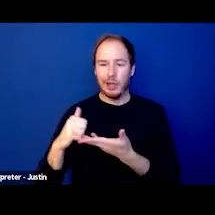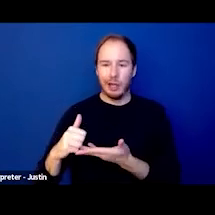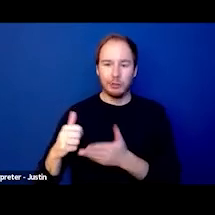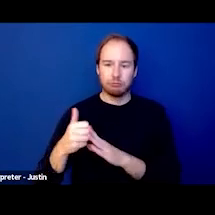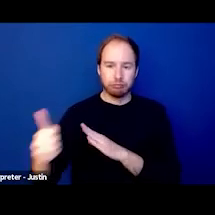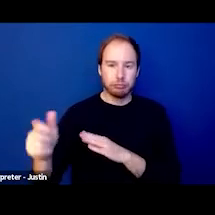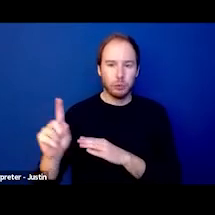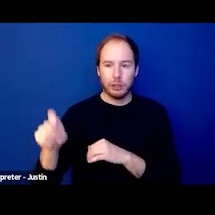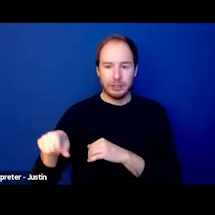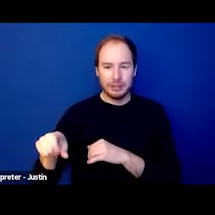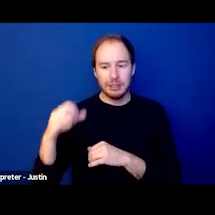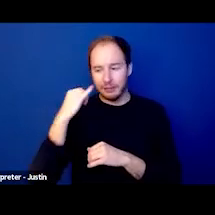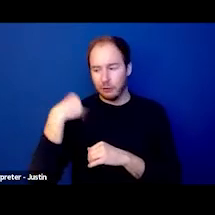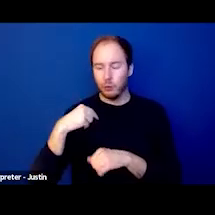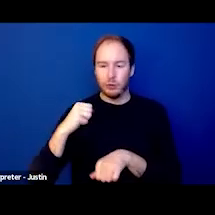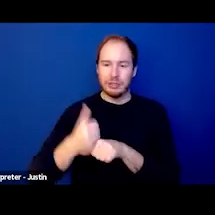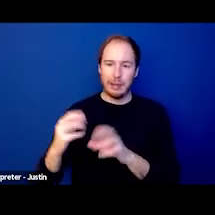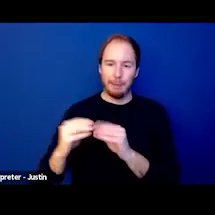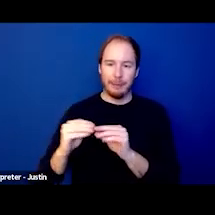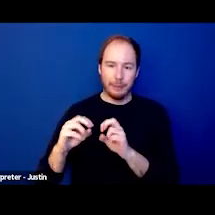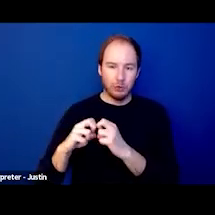if we're doing focus groups or meetings, or what have you.